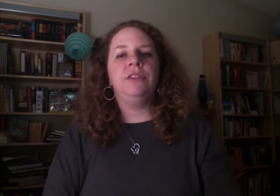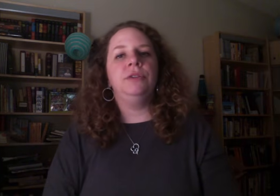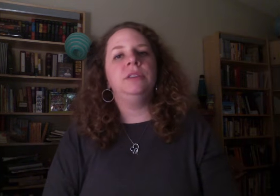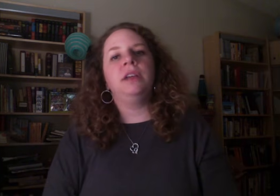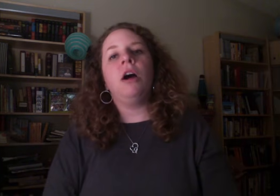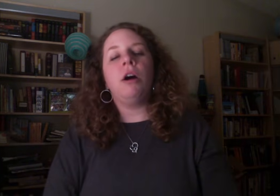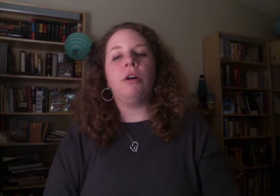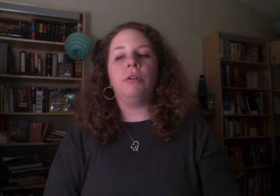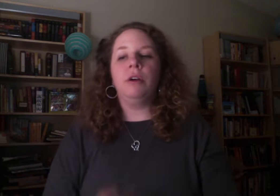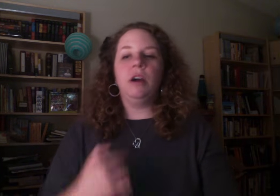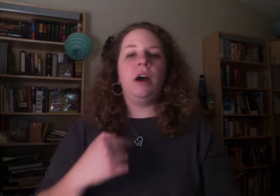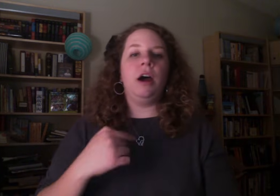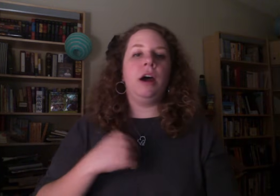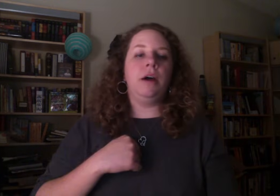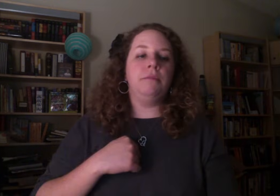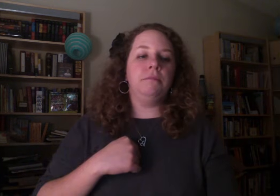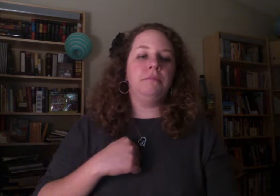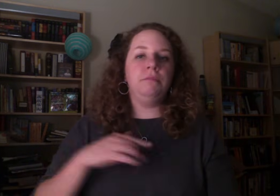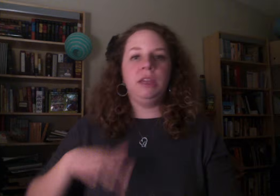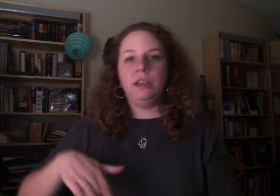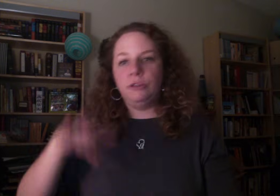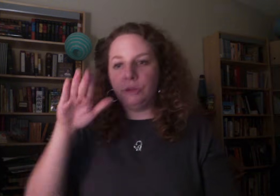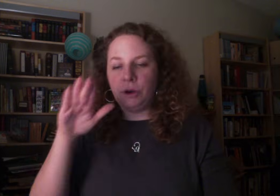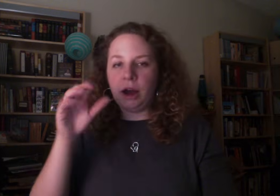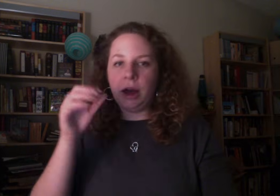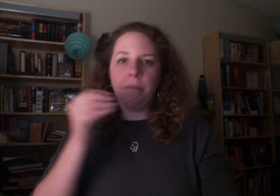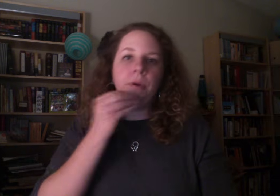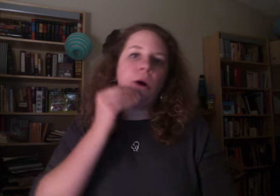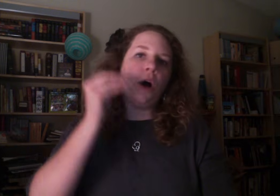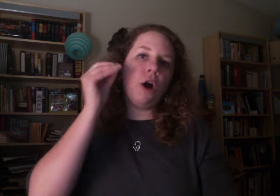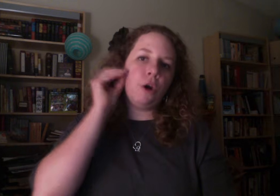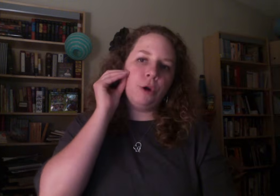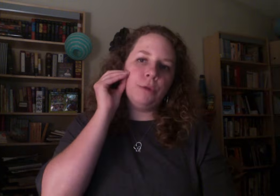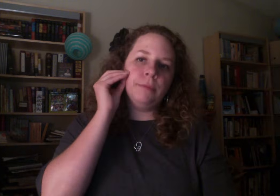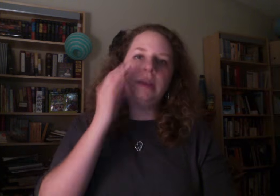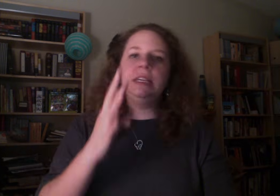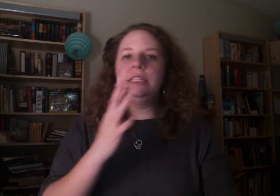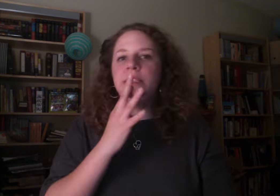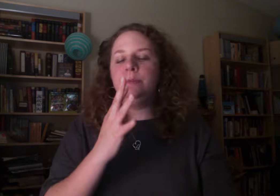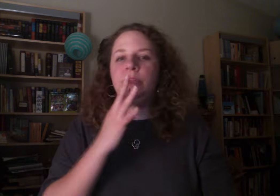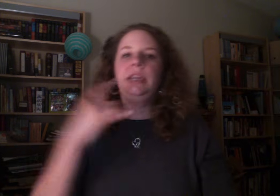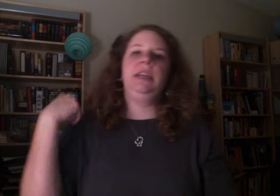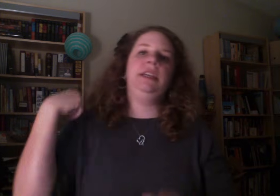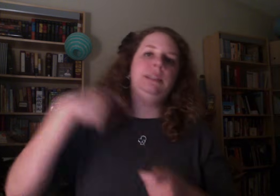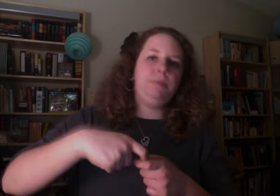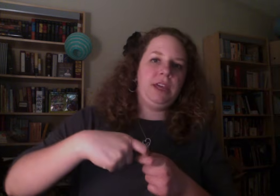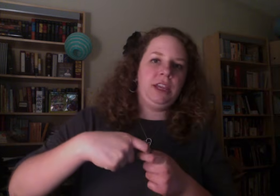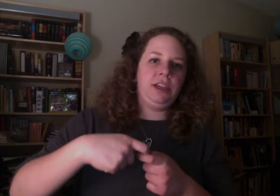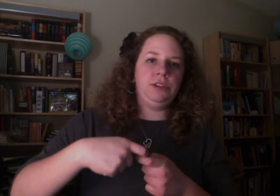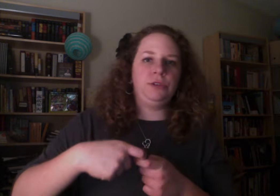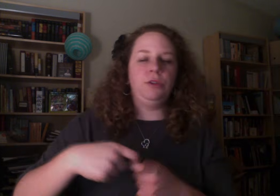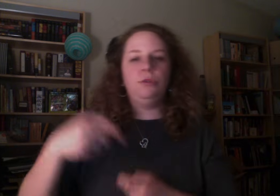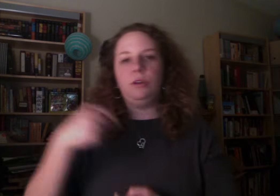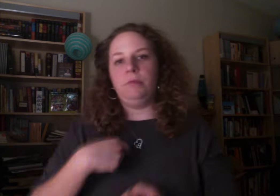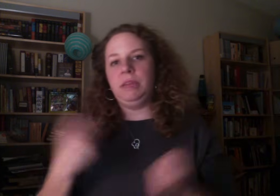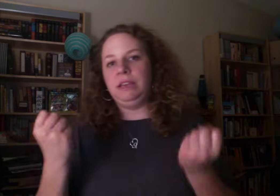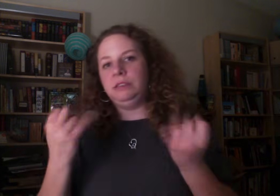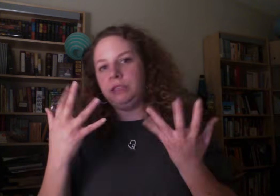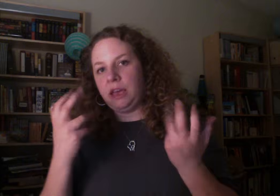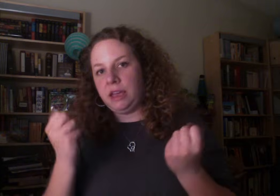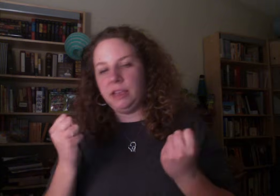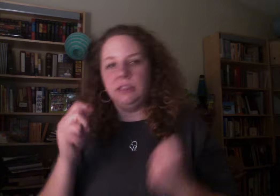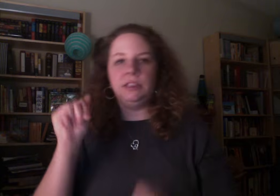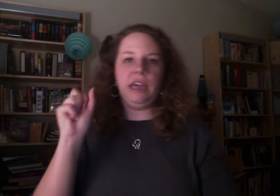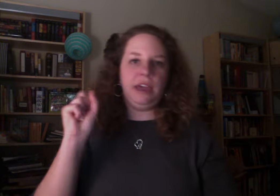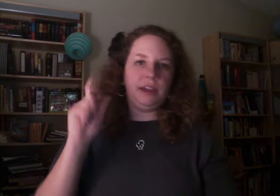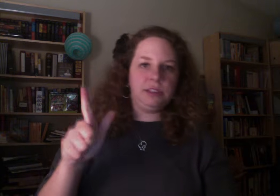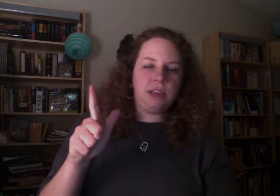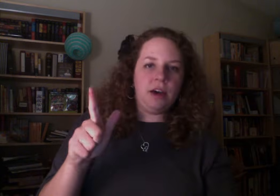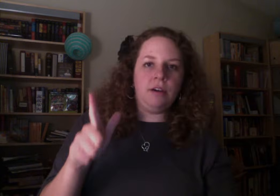And then you can say "Oh, um ME GREW-UP HOME SPEAK SPANISH" or ME SIGNED ASL".